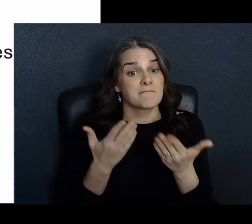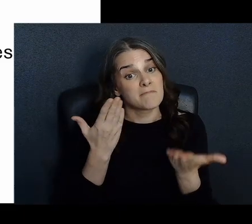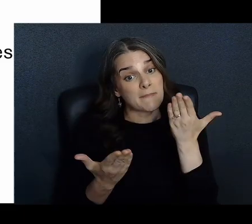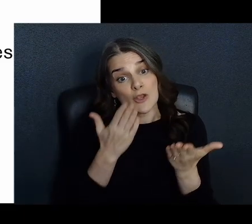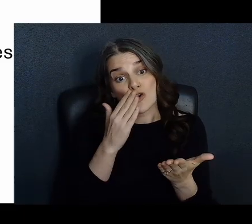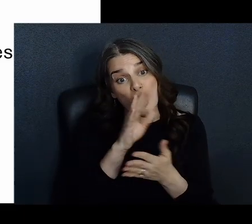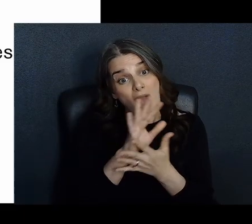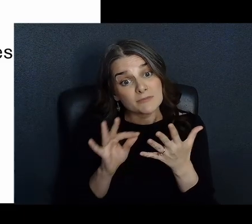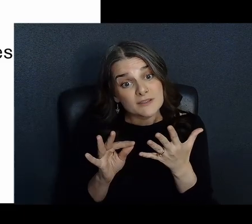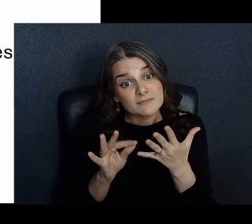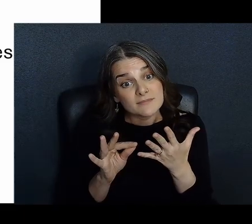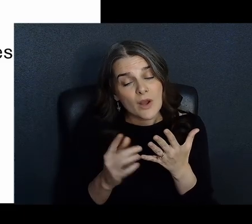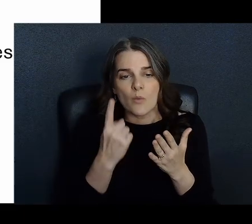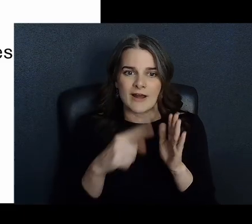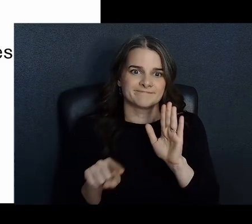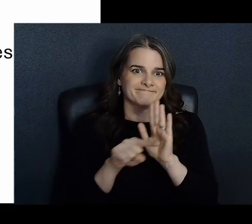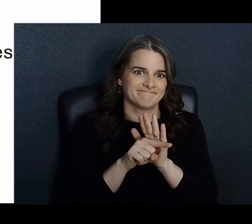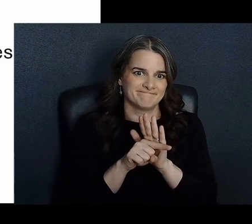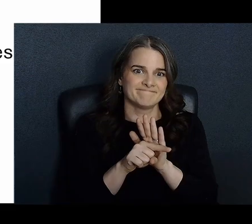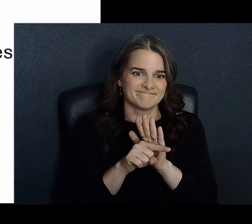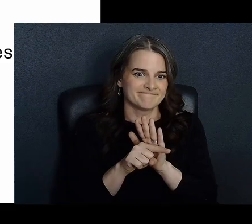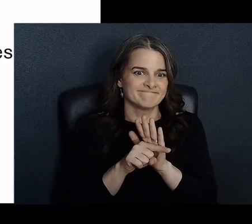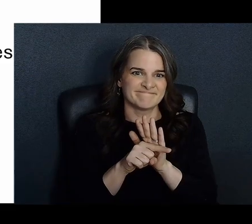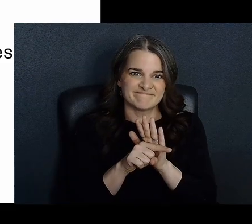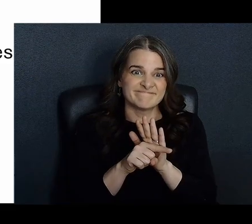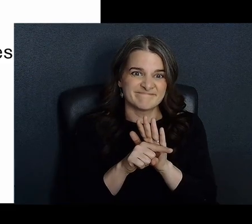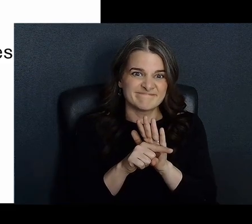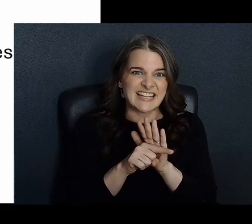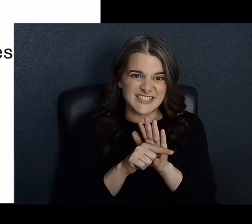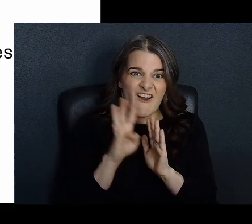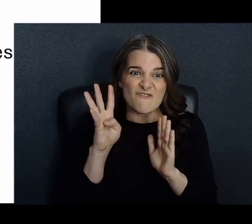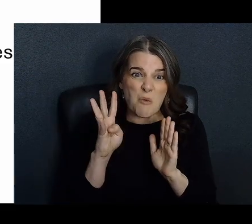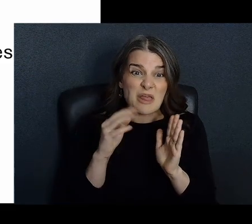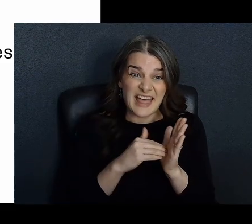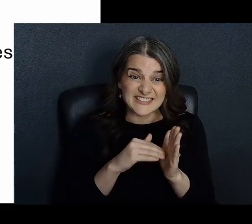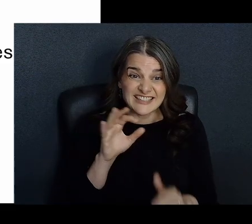For me, the disadvantage also too is that it's also $4,999.